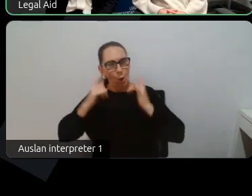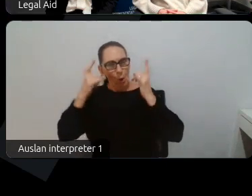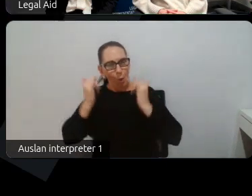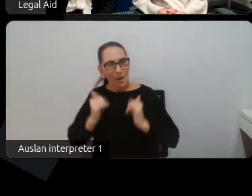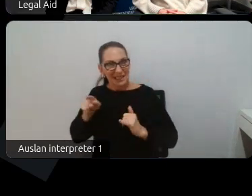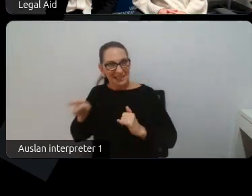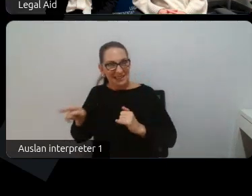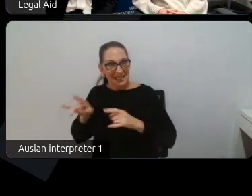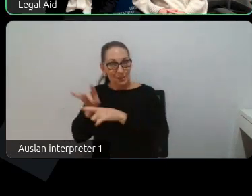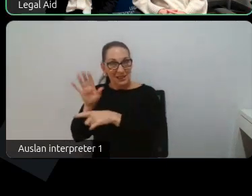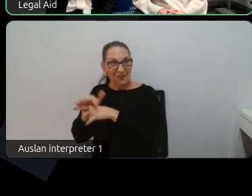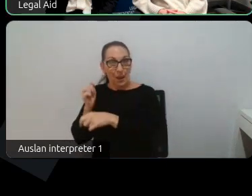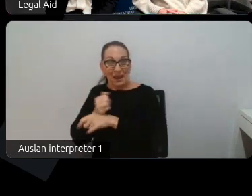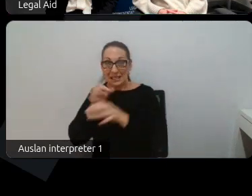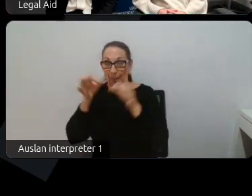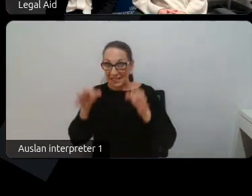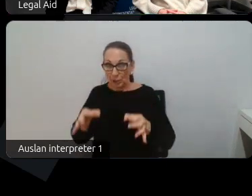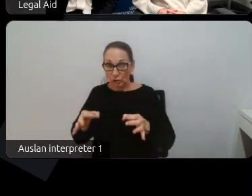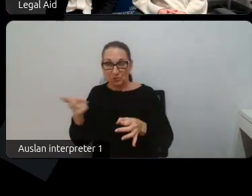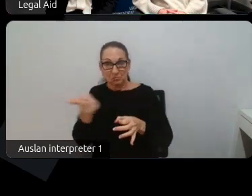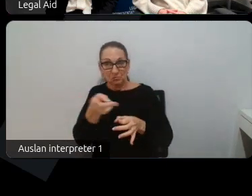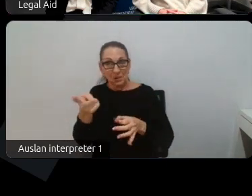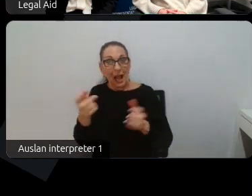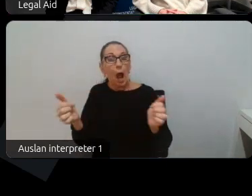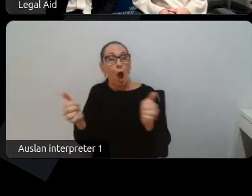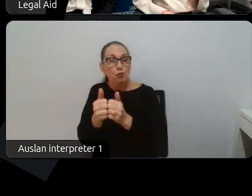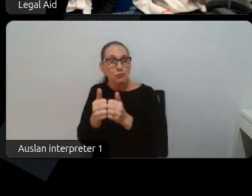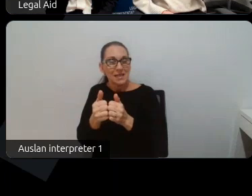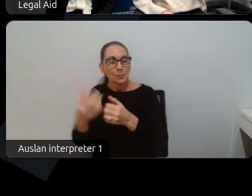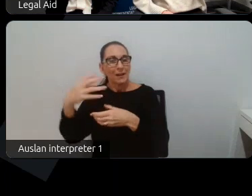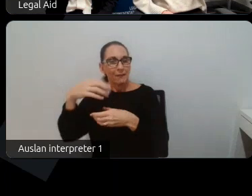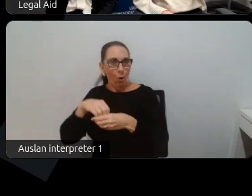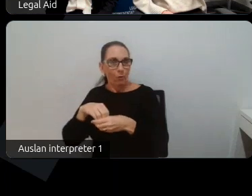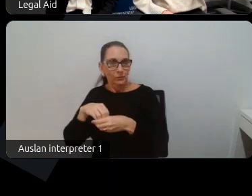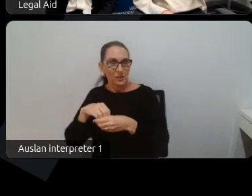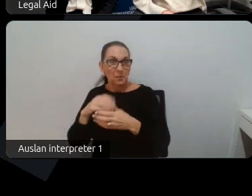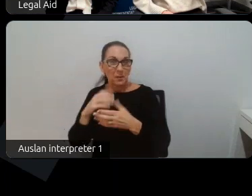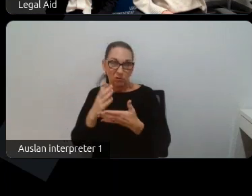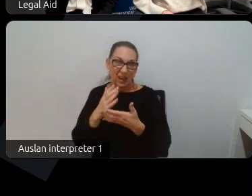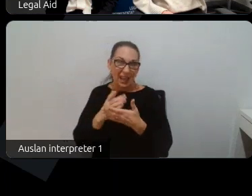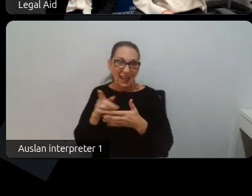have agreed to participate in that process. So effectively, the arbitrator sits in the